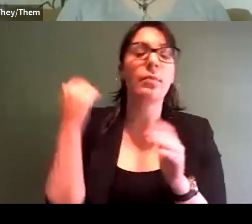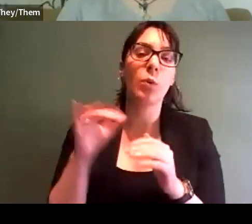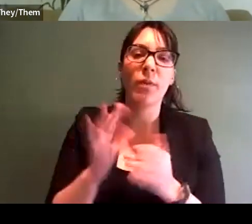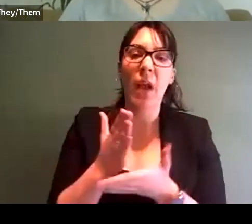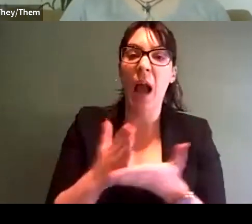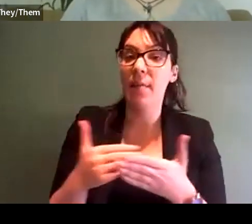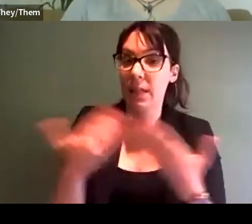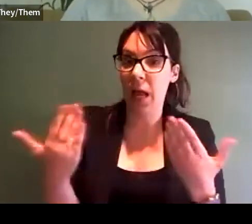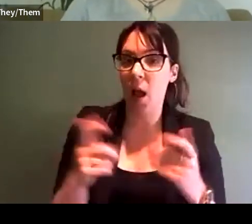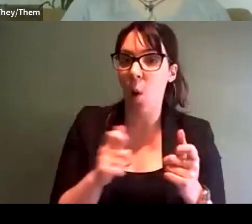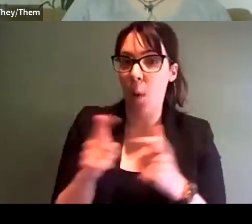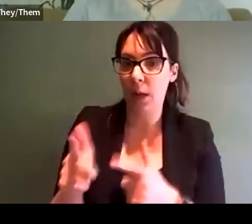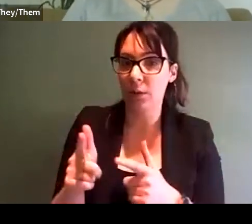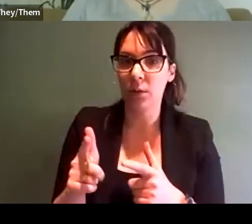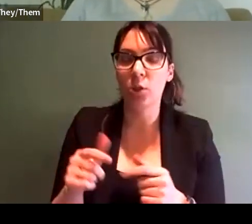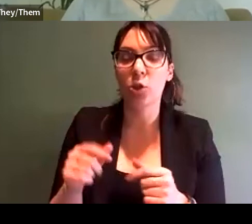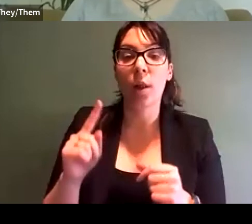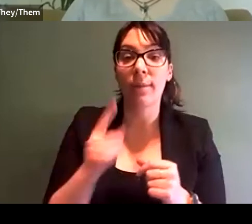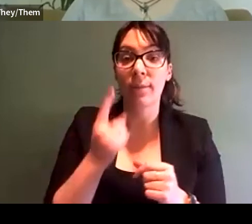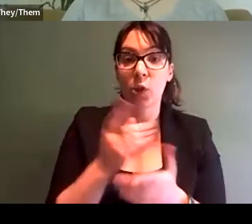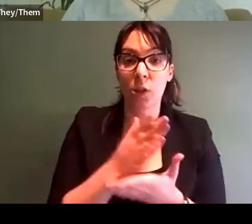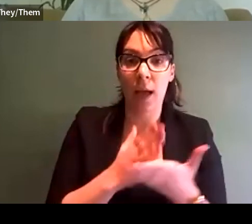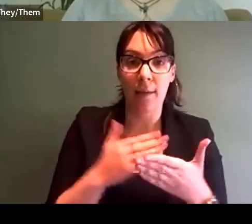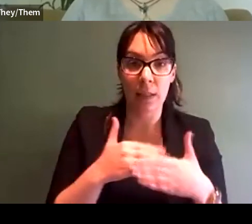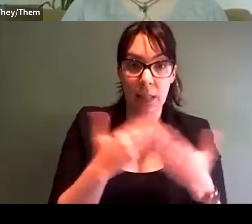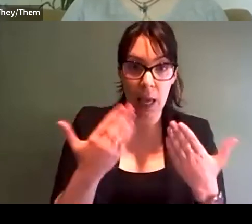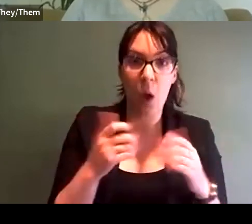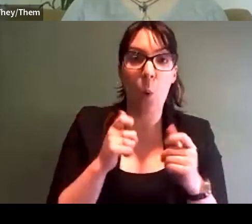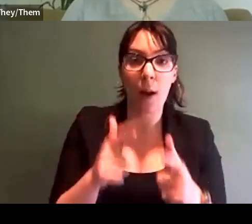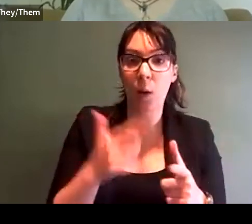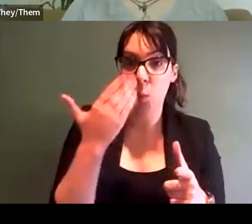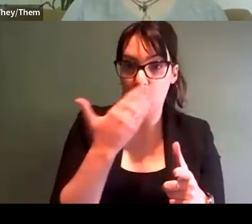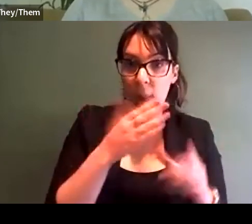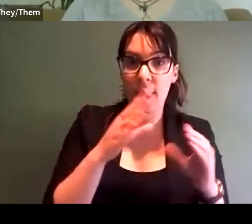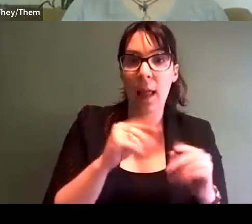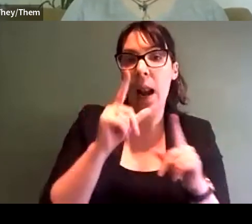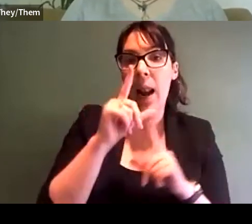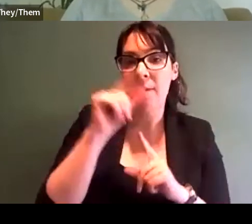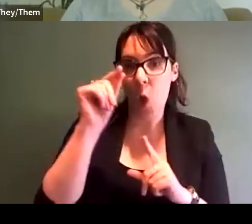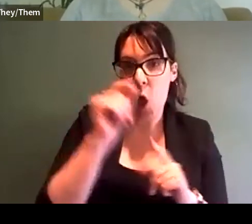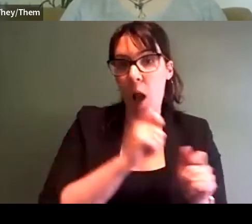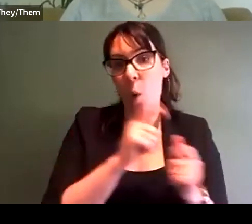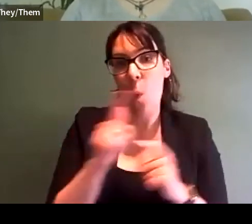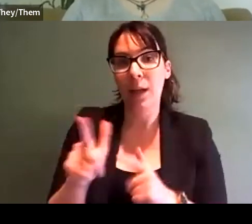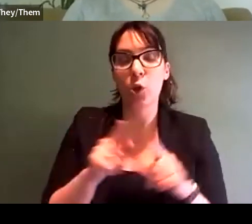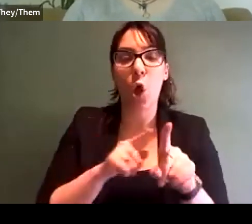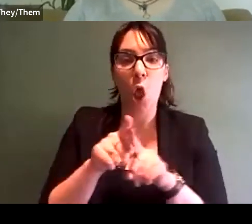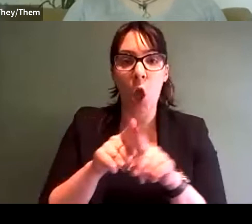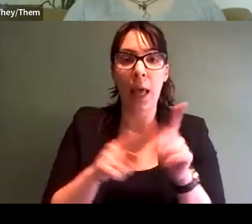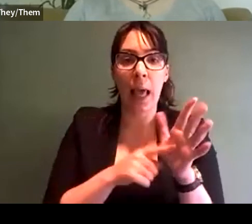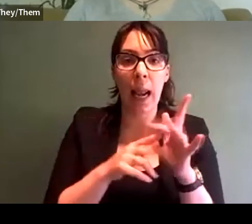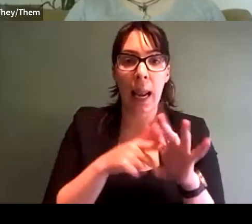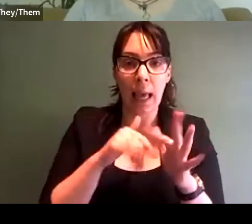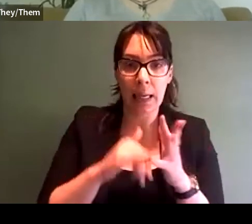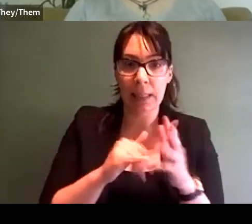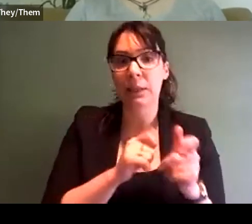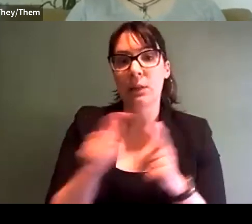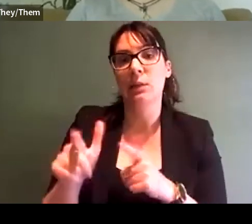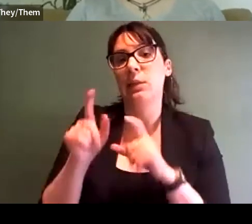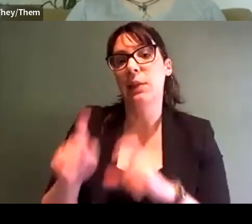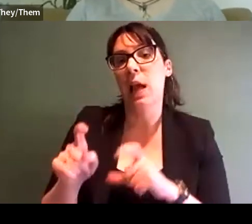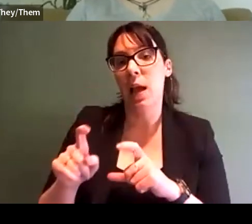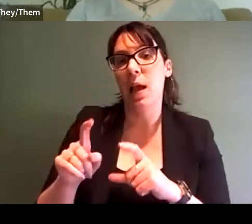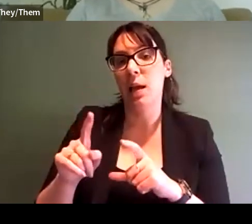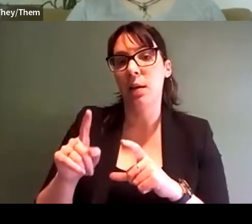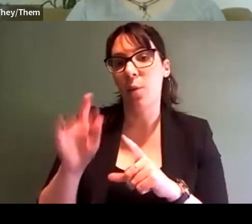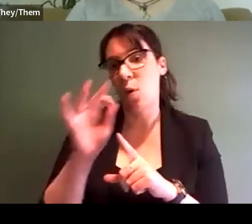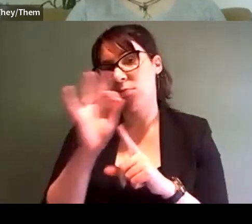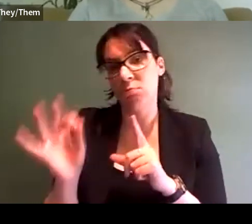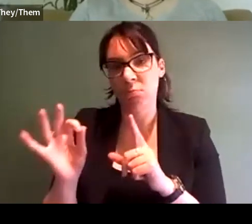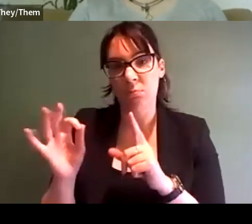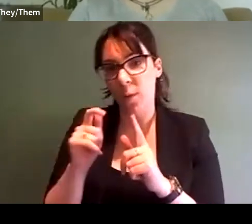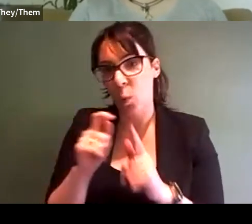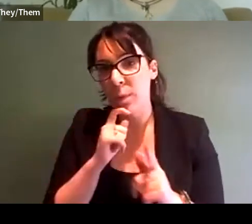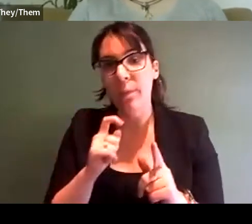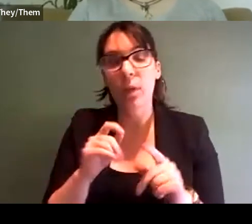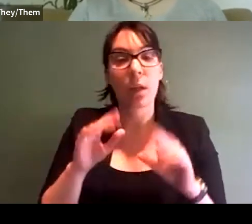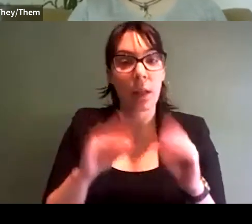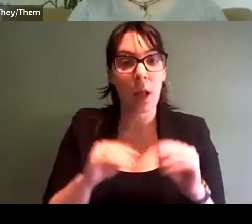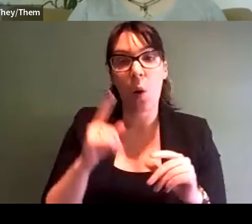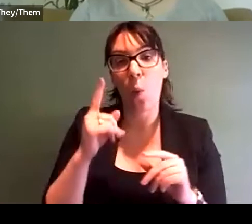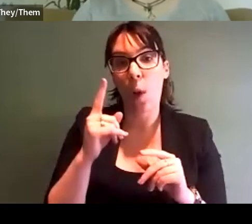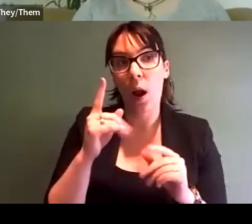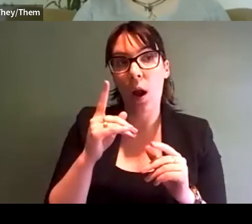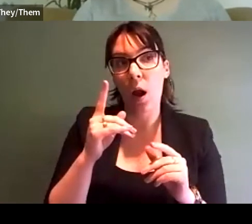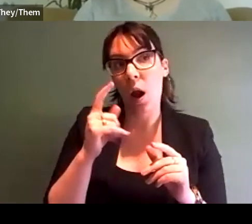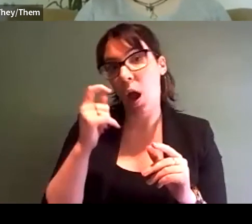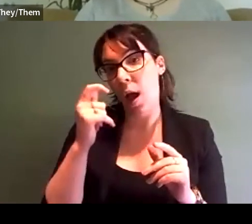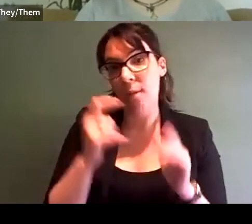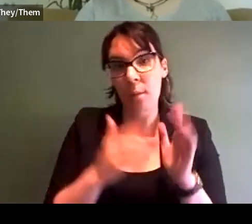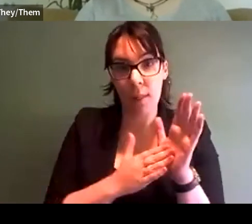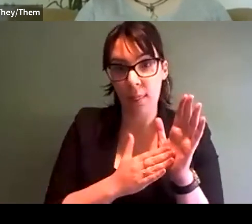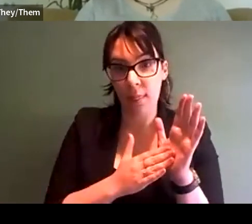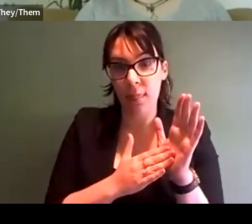Do that half day do first half in school and then at about 11 o'clock I'd go over to learning links into several any links and about all that a month and a half, getting into it.